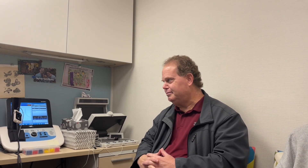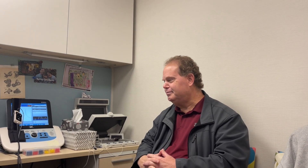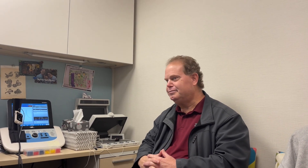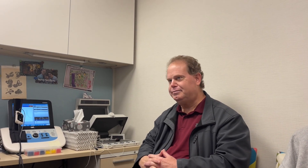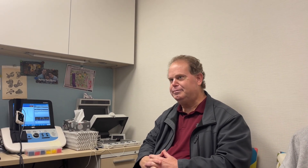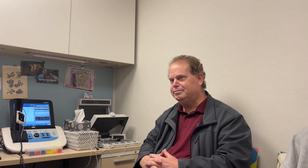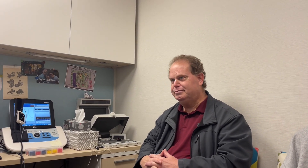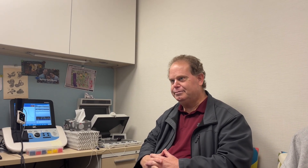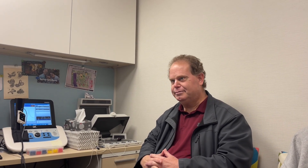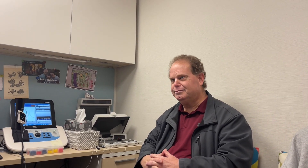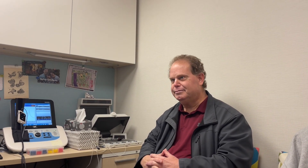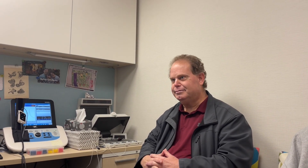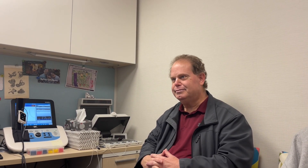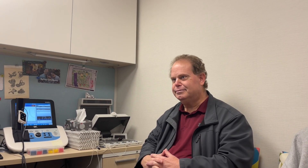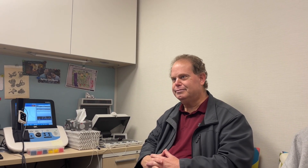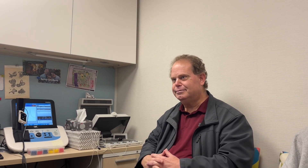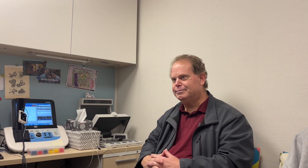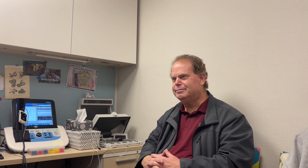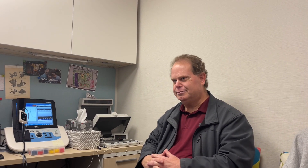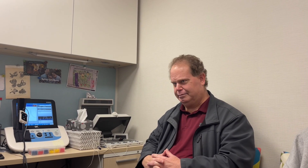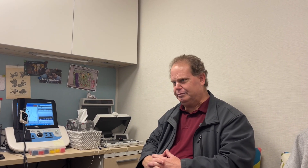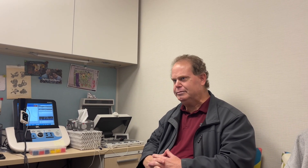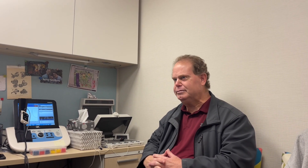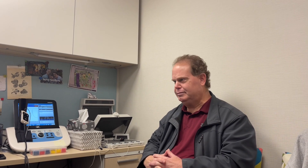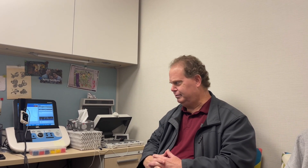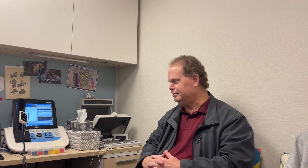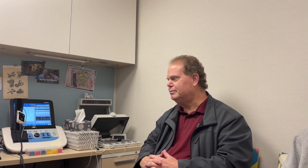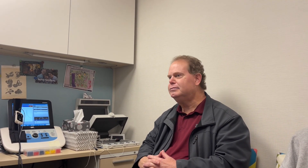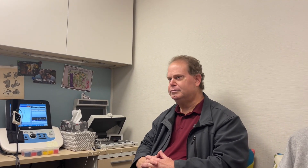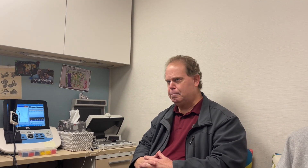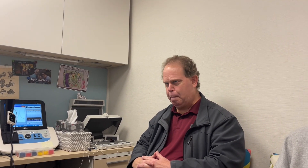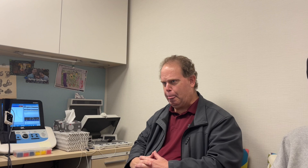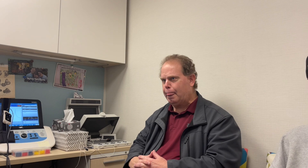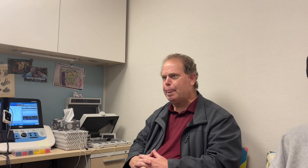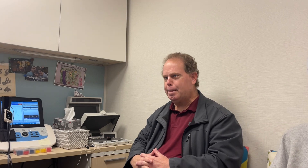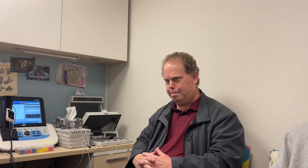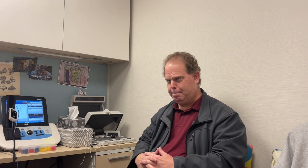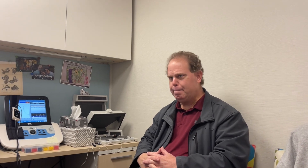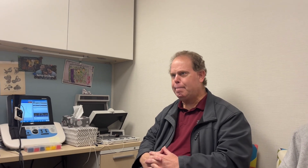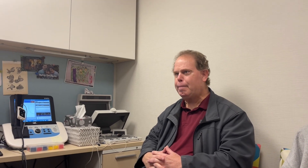um I've got your stuff here it's plugged into my computer so there's a couple extra parts on here